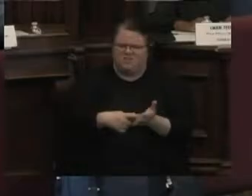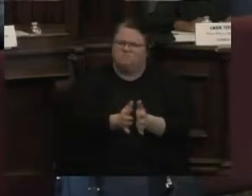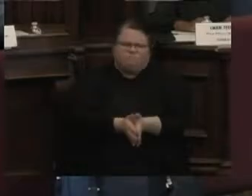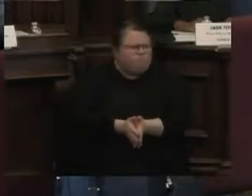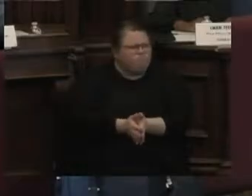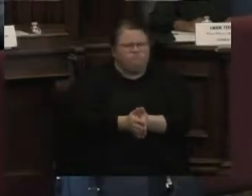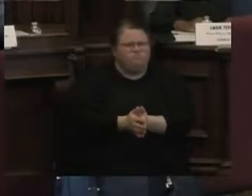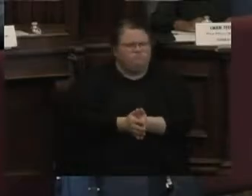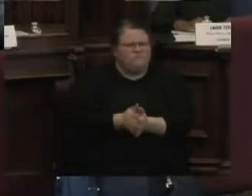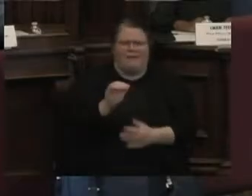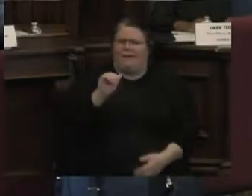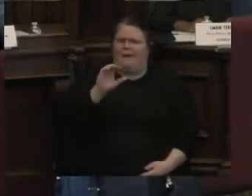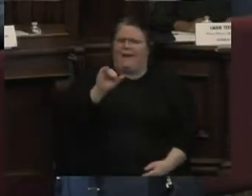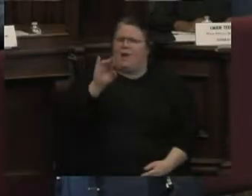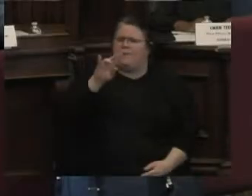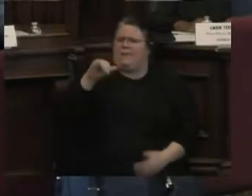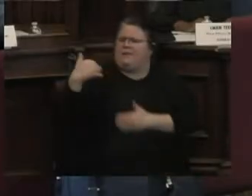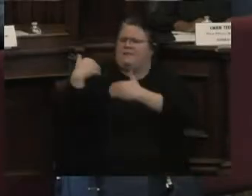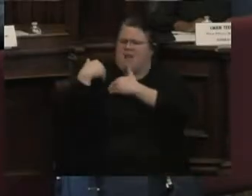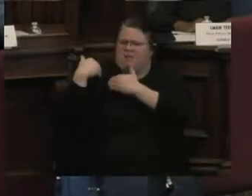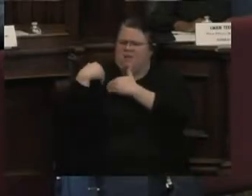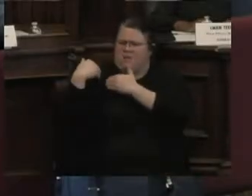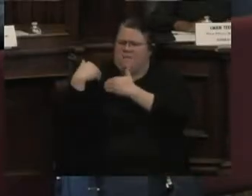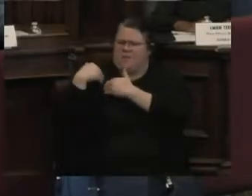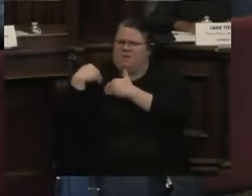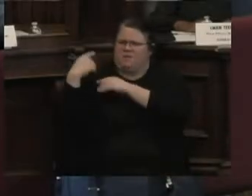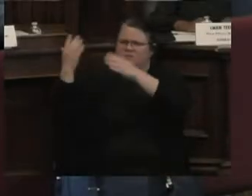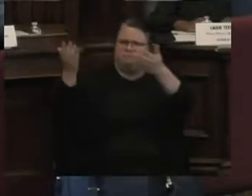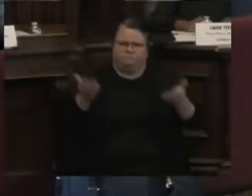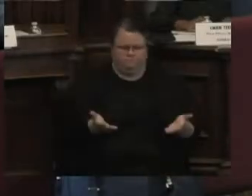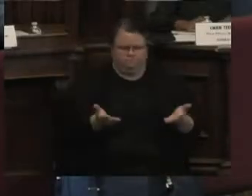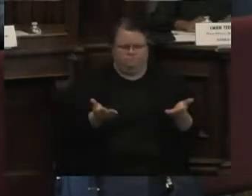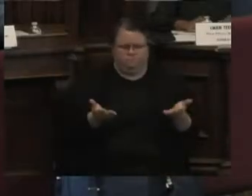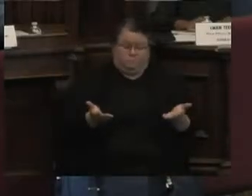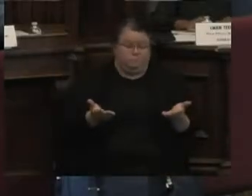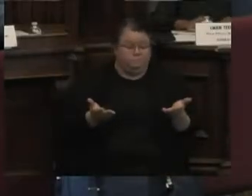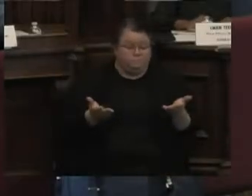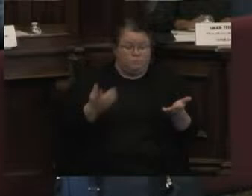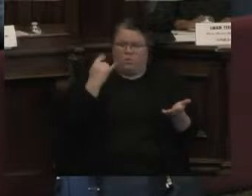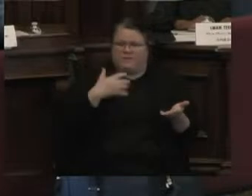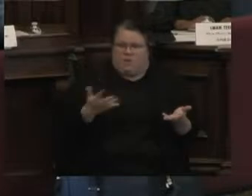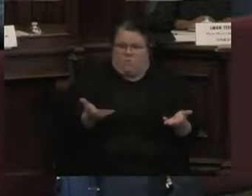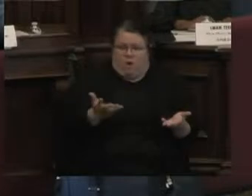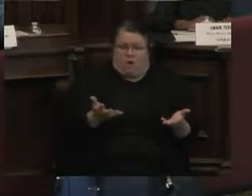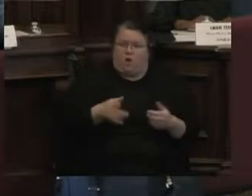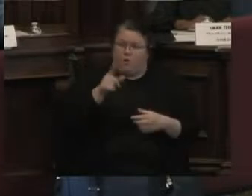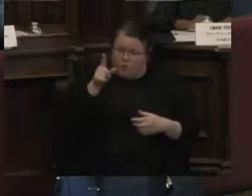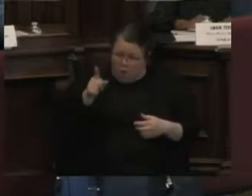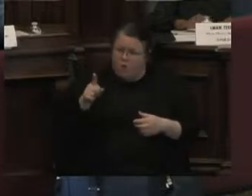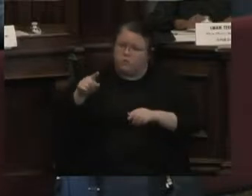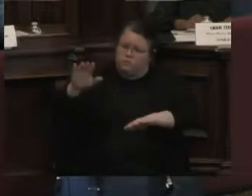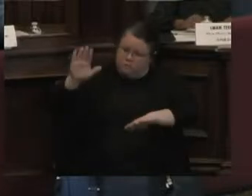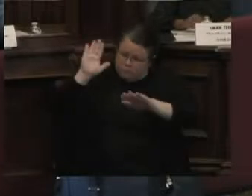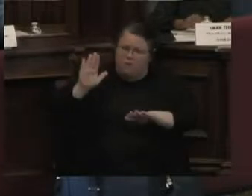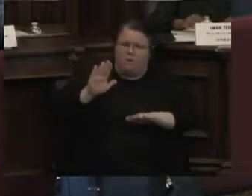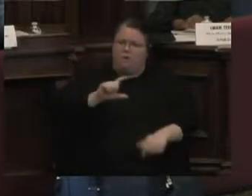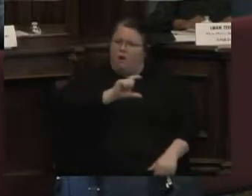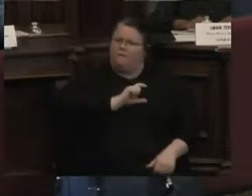experiencing. So the question before us now is what does accountability look like now?